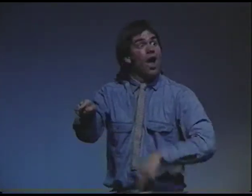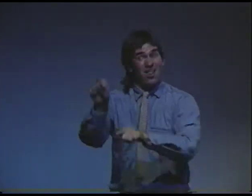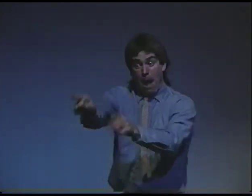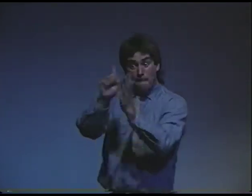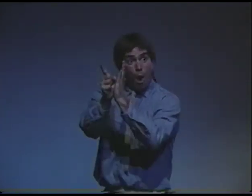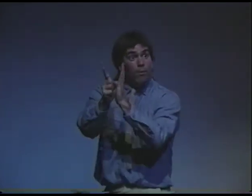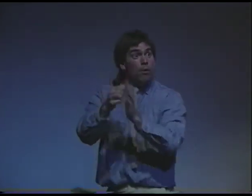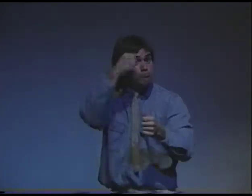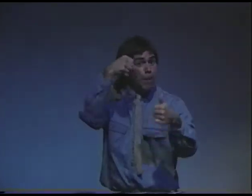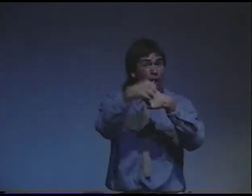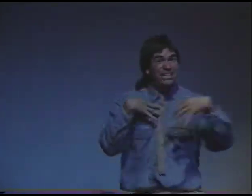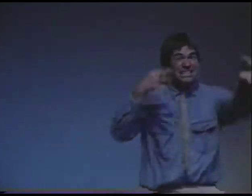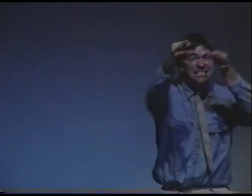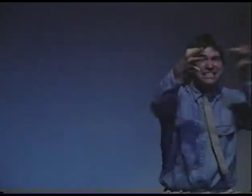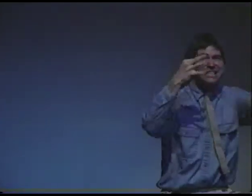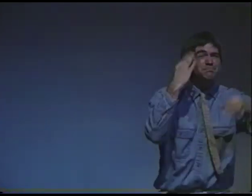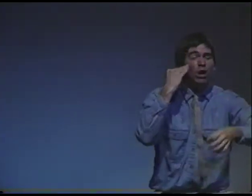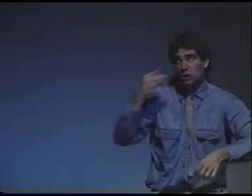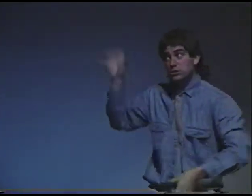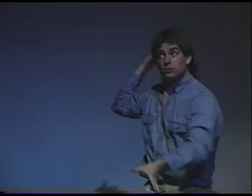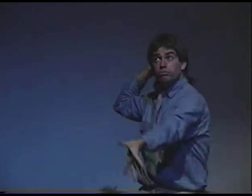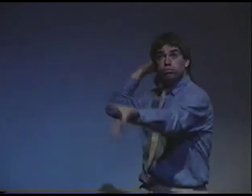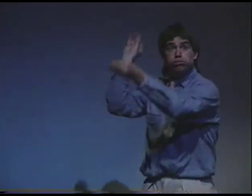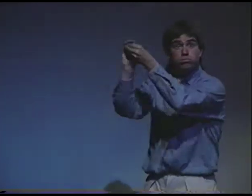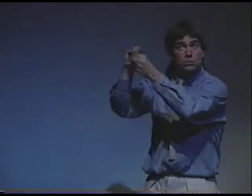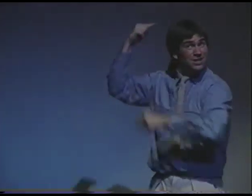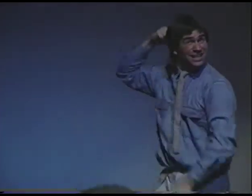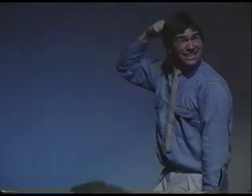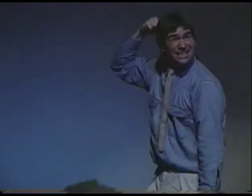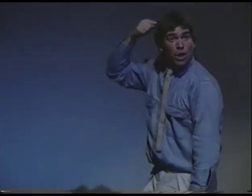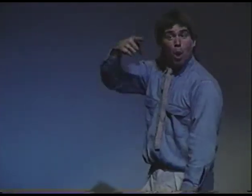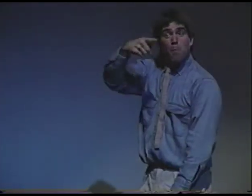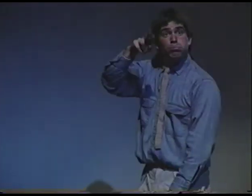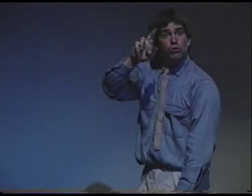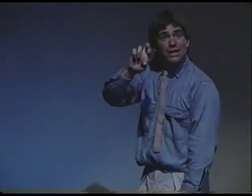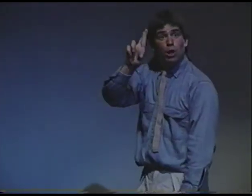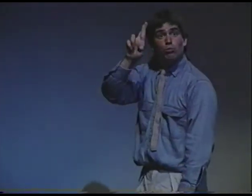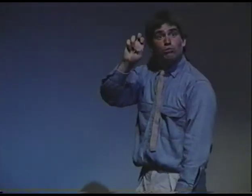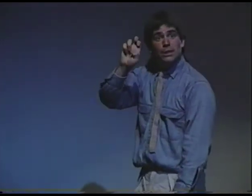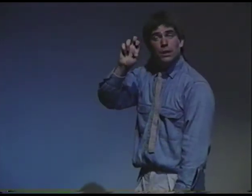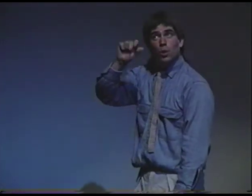It's a new poem. That moment, remember I was explaining about my experiences